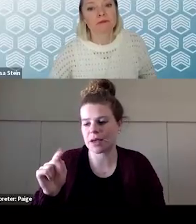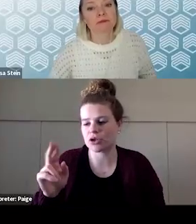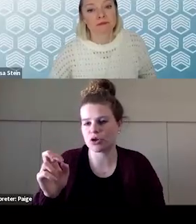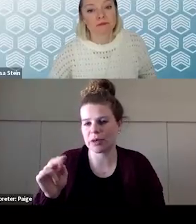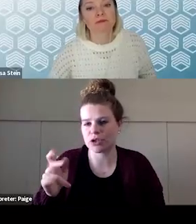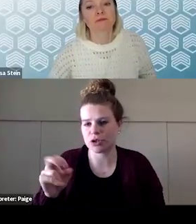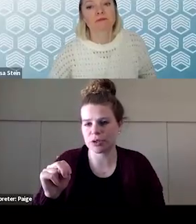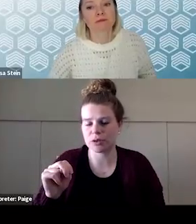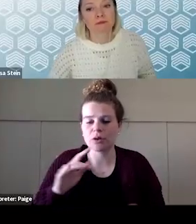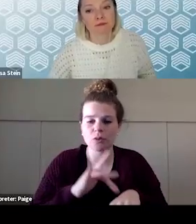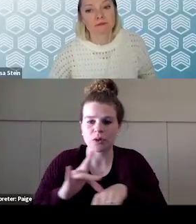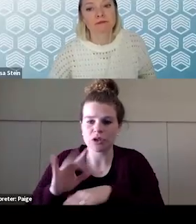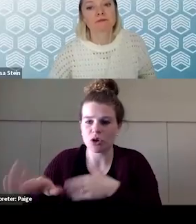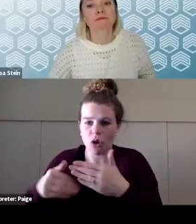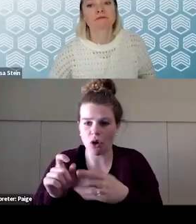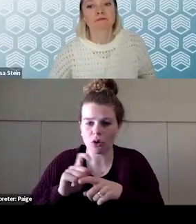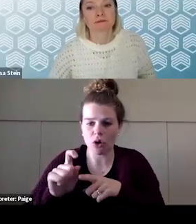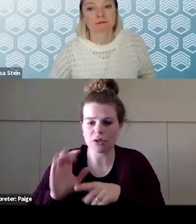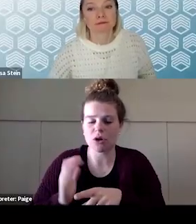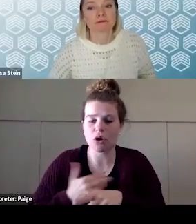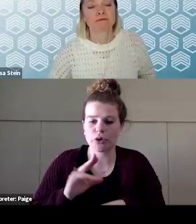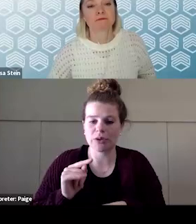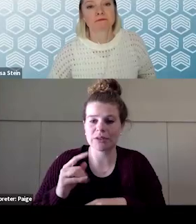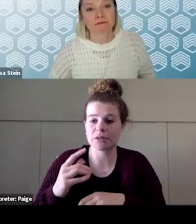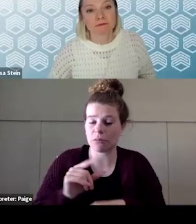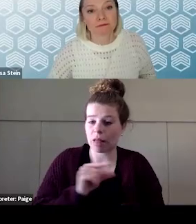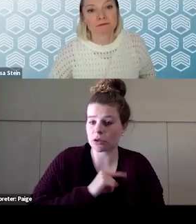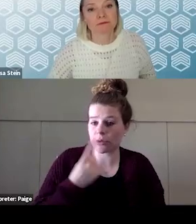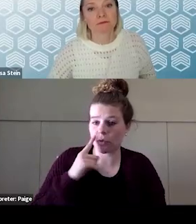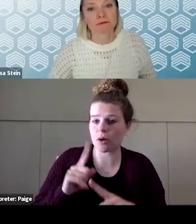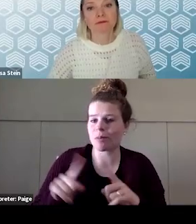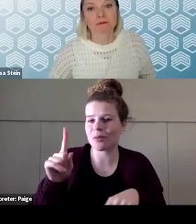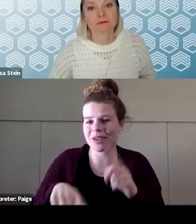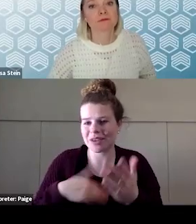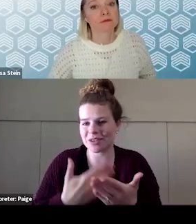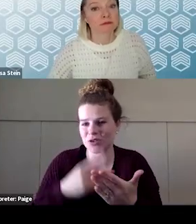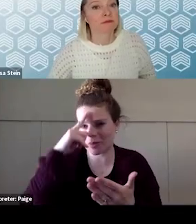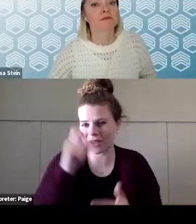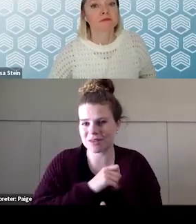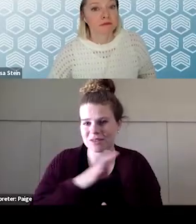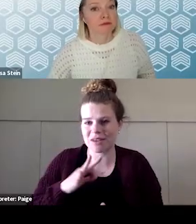that our units are eligible for, but we can't get to do our staffing levels currently.